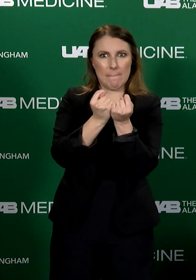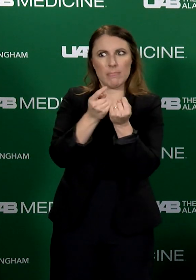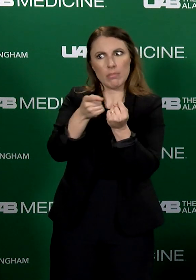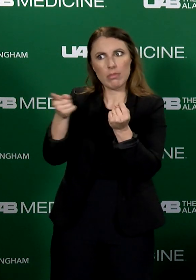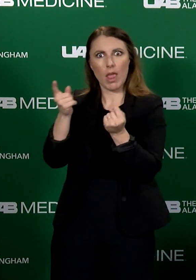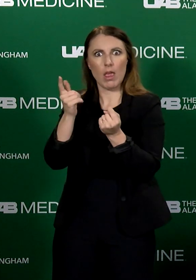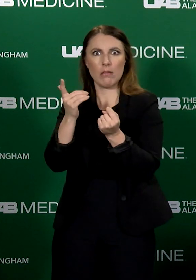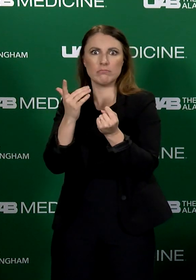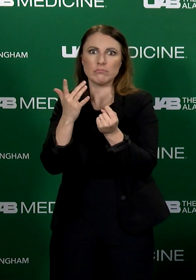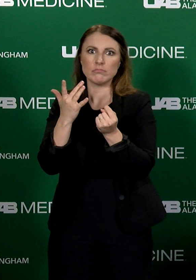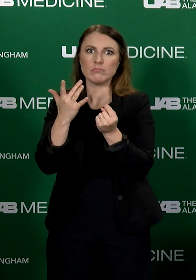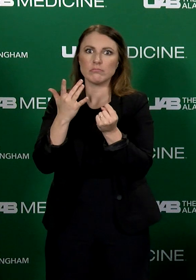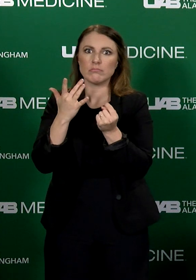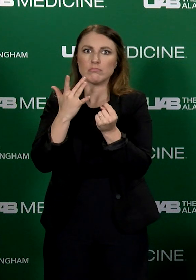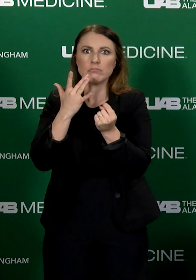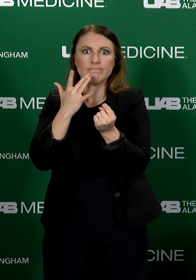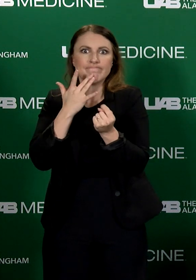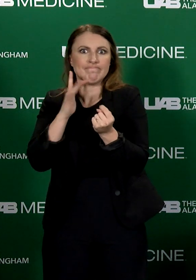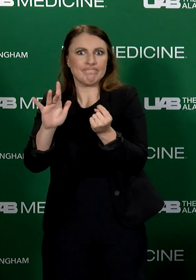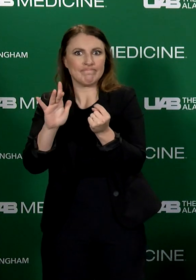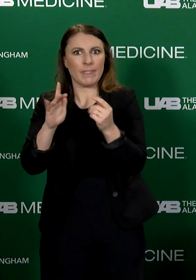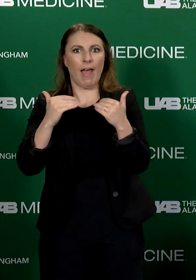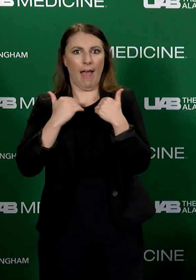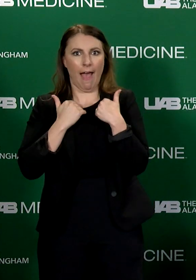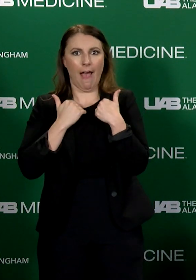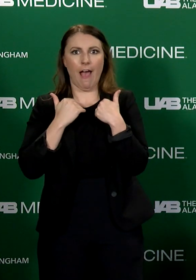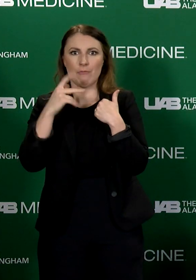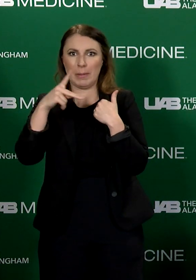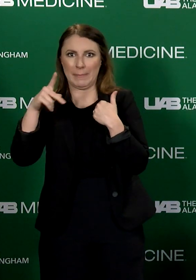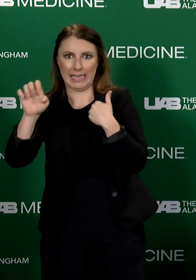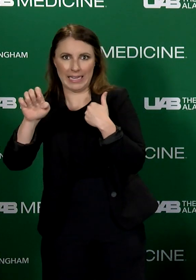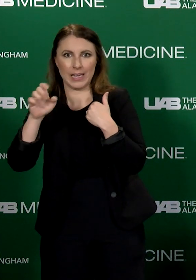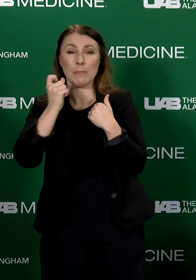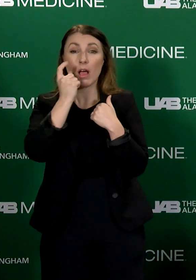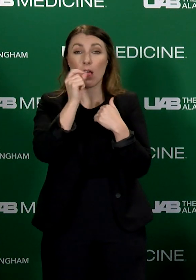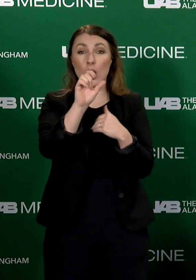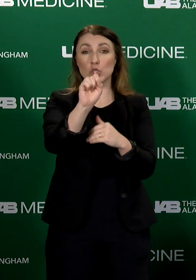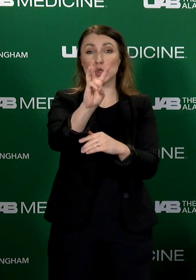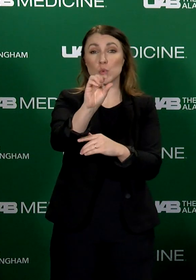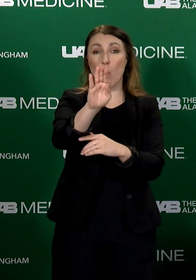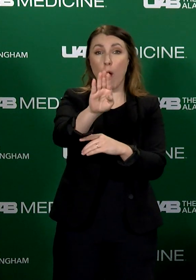around the swabs I will tell you that is a limit nationally we have very strong